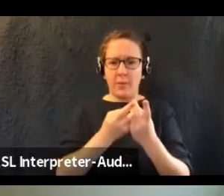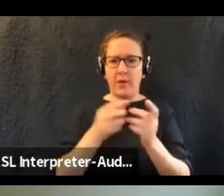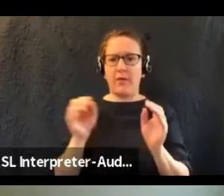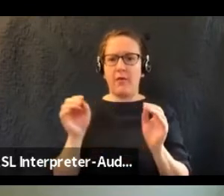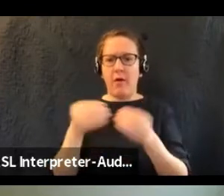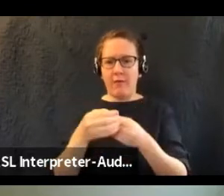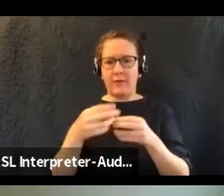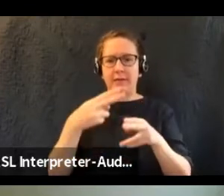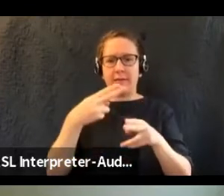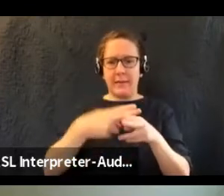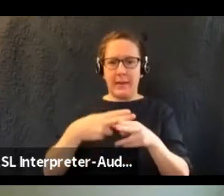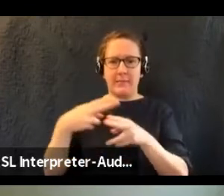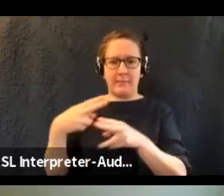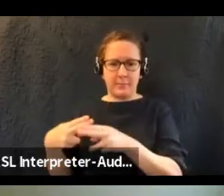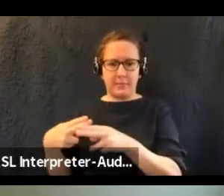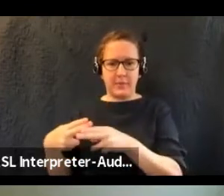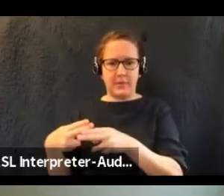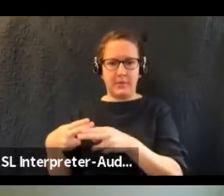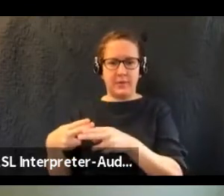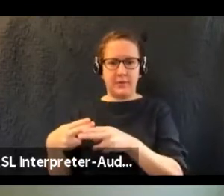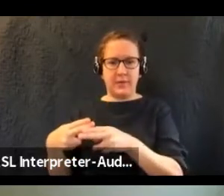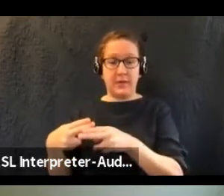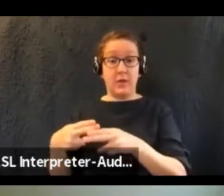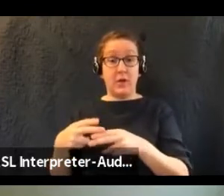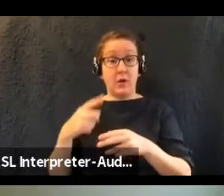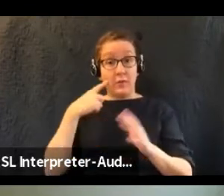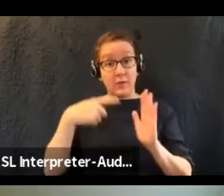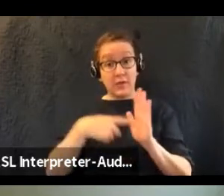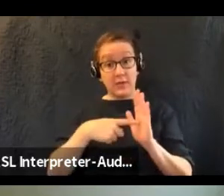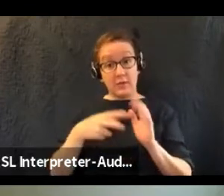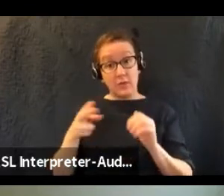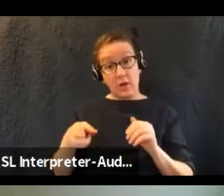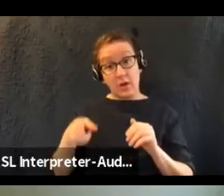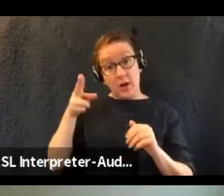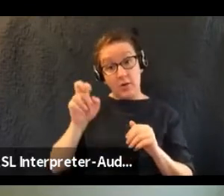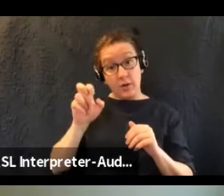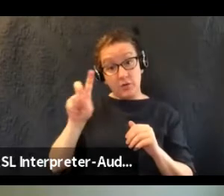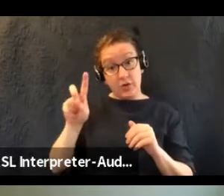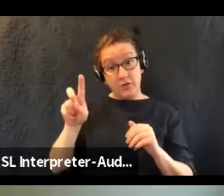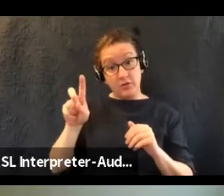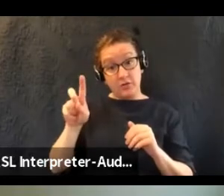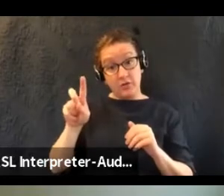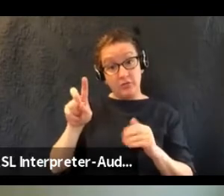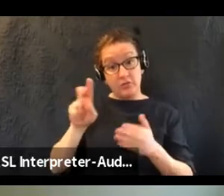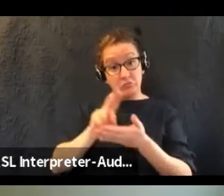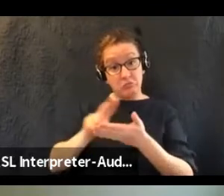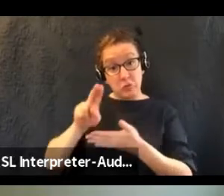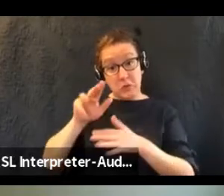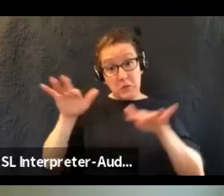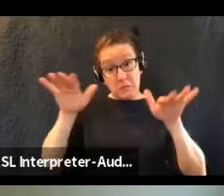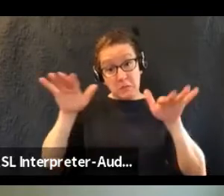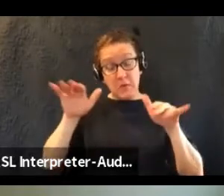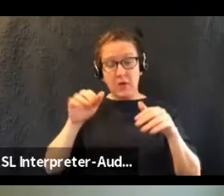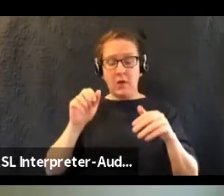So, for instance, in higher ed, we used to all of our access offices used to be referred